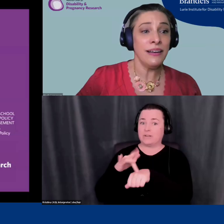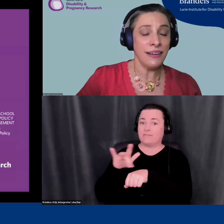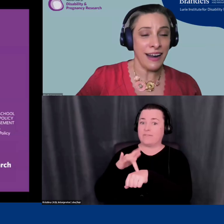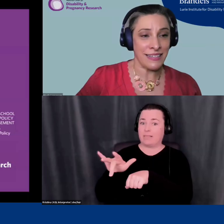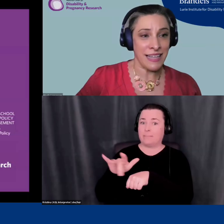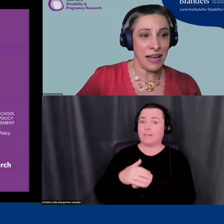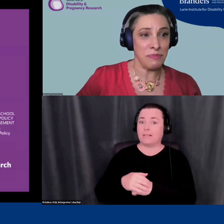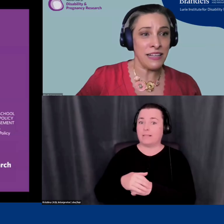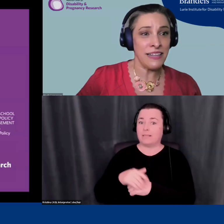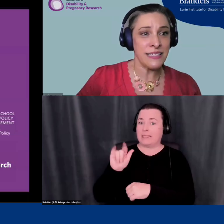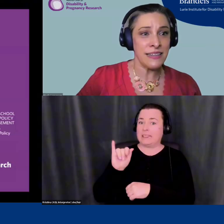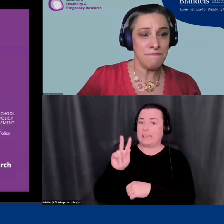Next slide, please.